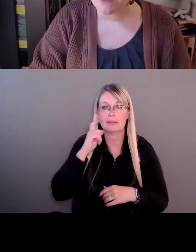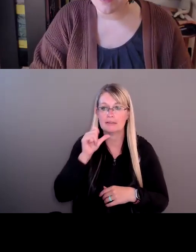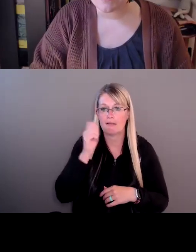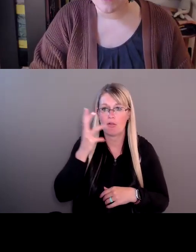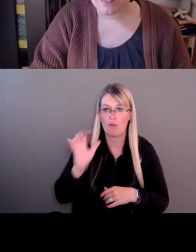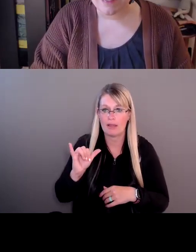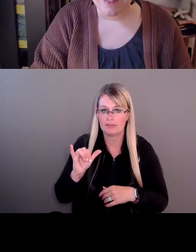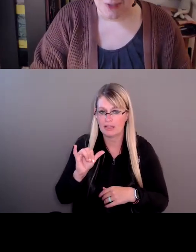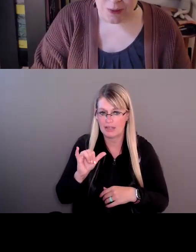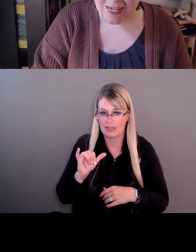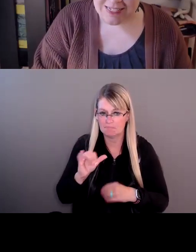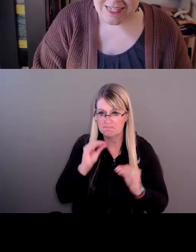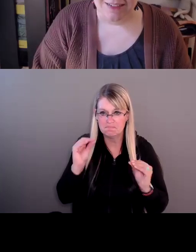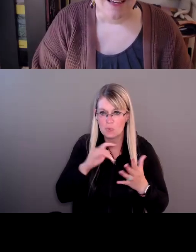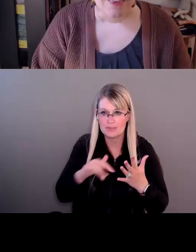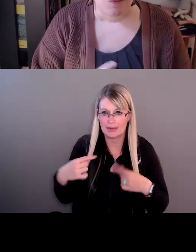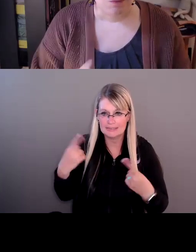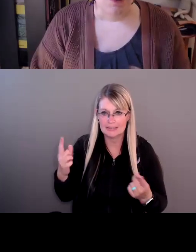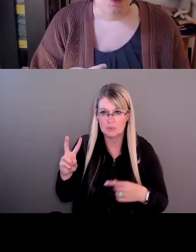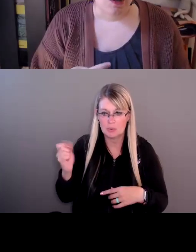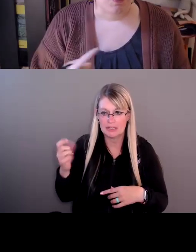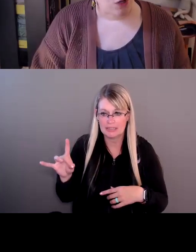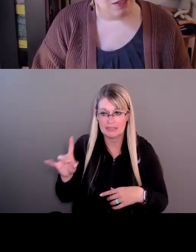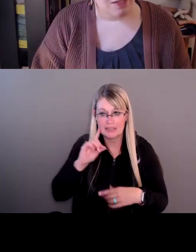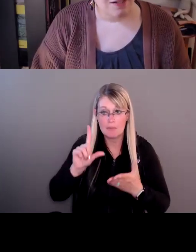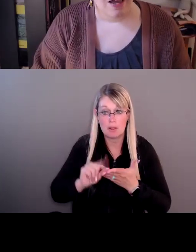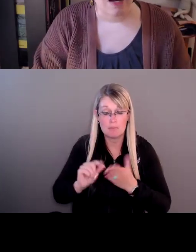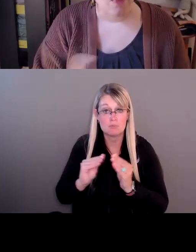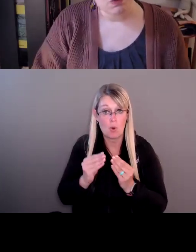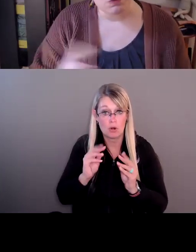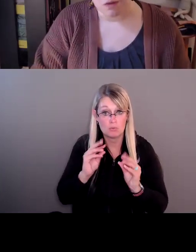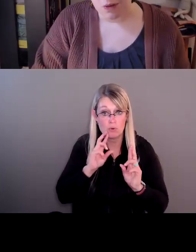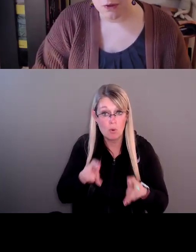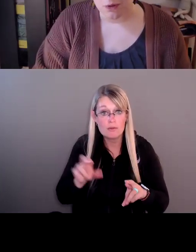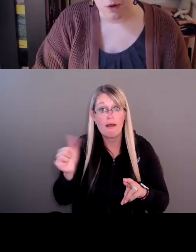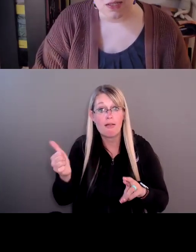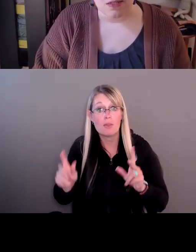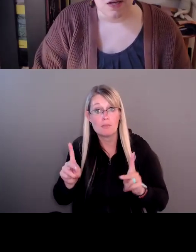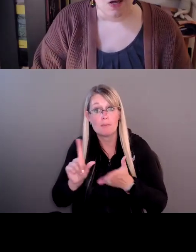done any studies since 2018, they have published more reports and other people published reports,